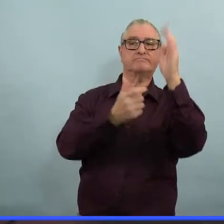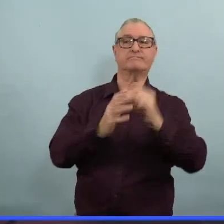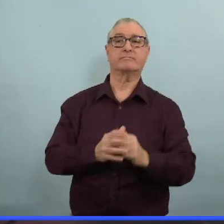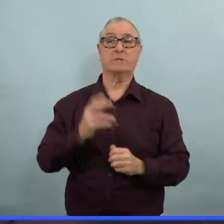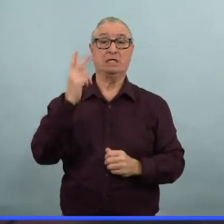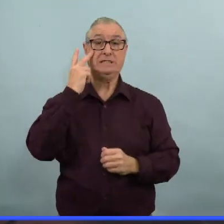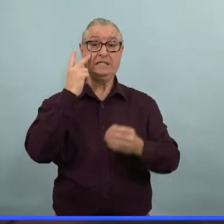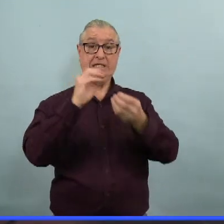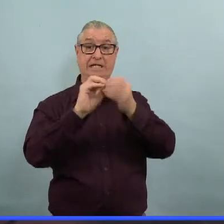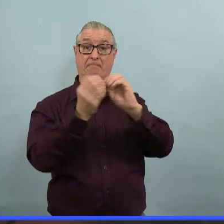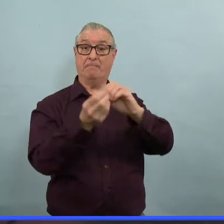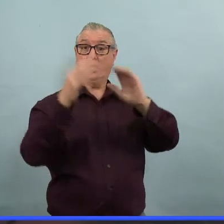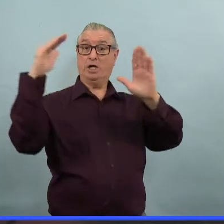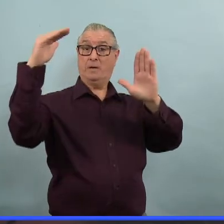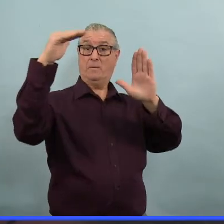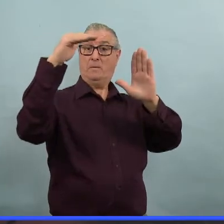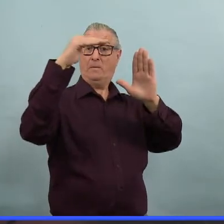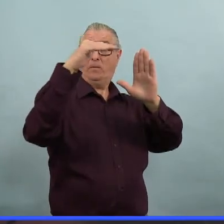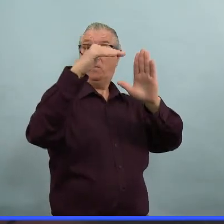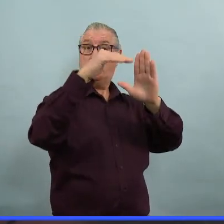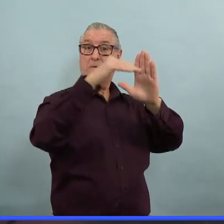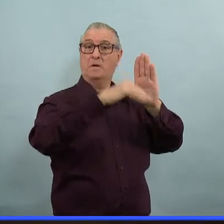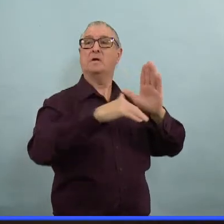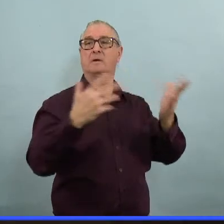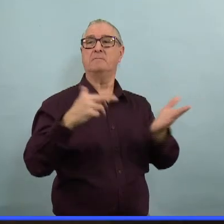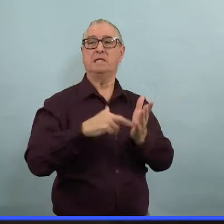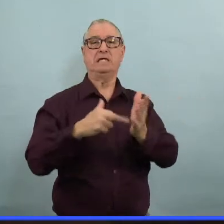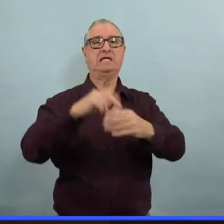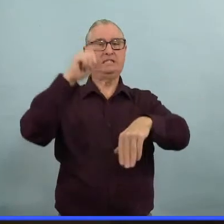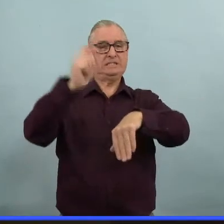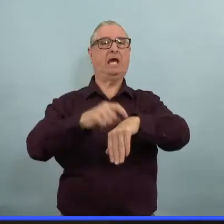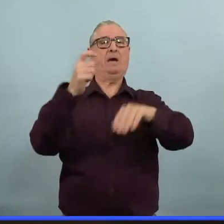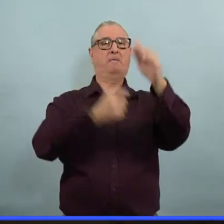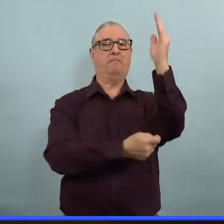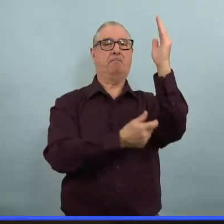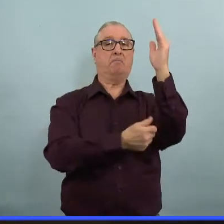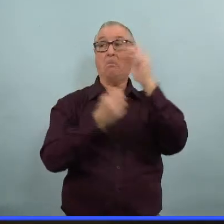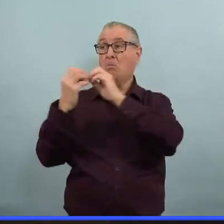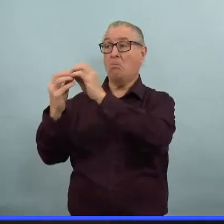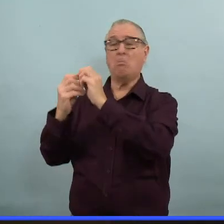cautious reopening at this point was warranted as well obviously we have a ministerial working